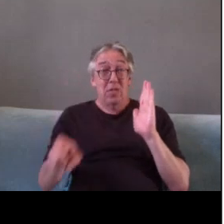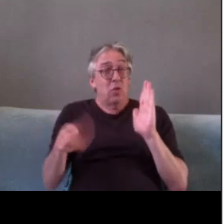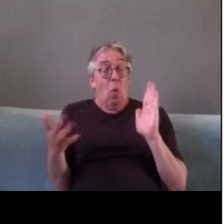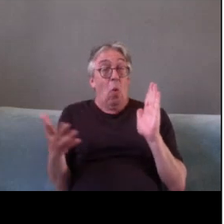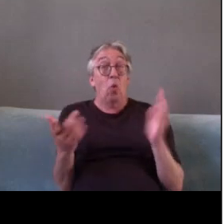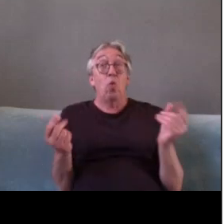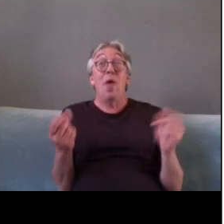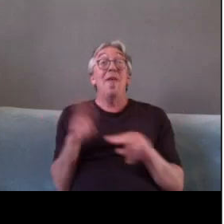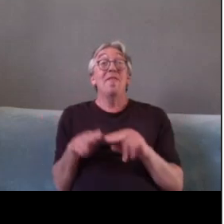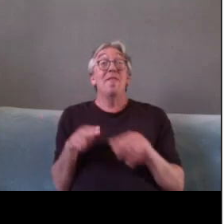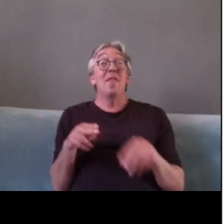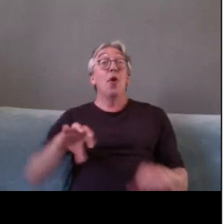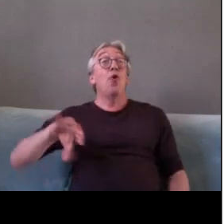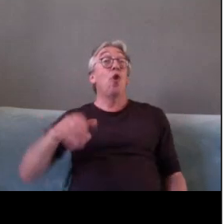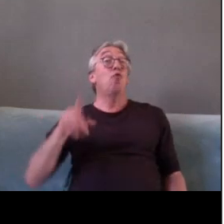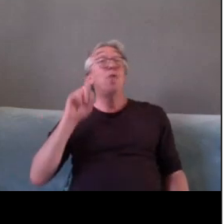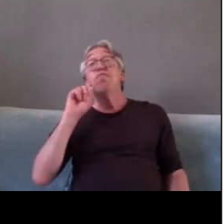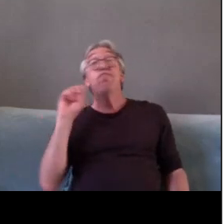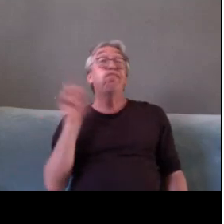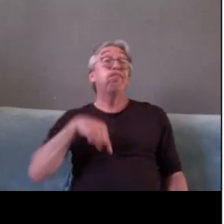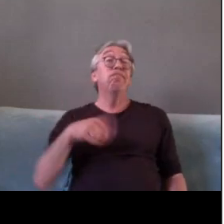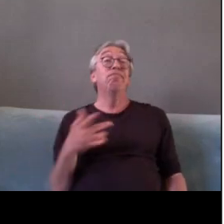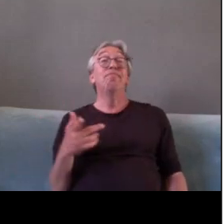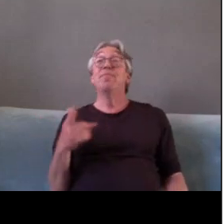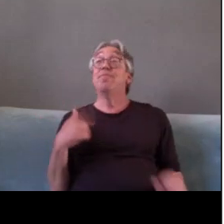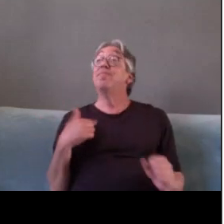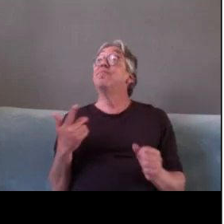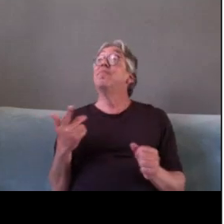I think you had these slides. If you could answer these questions.